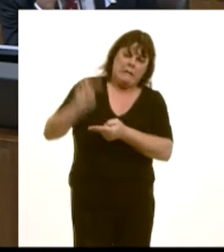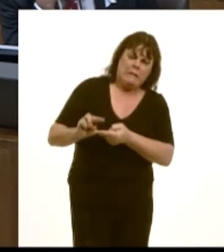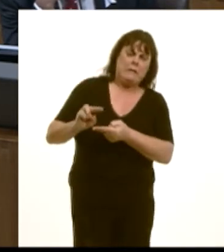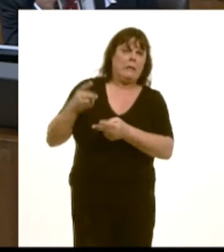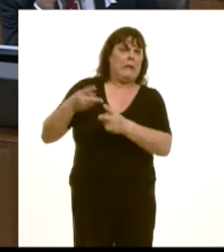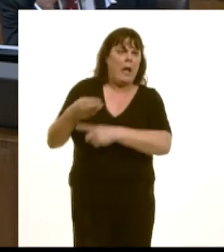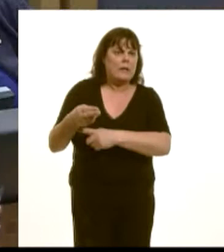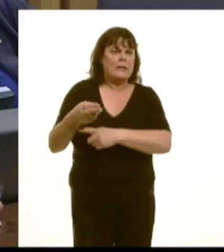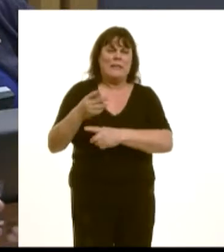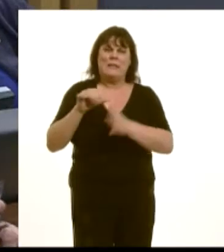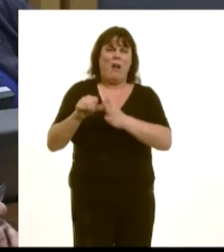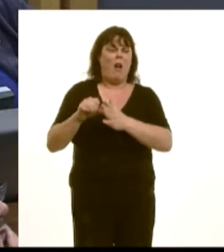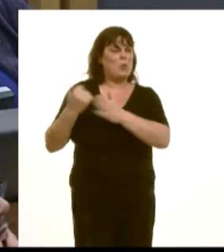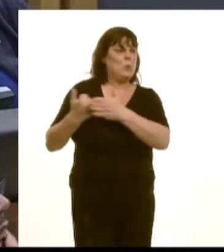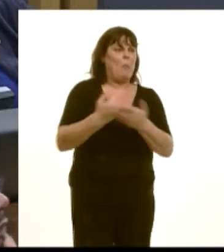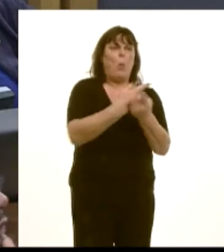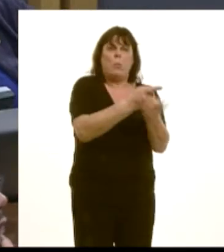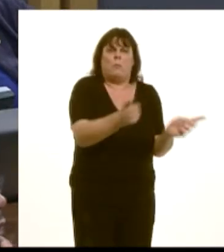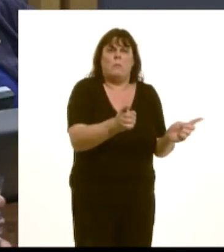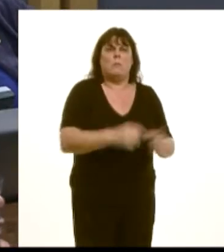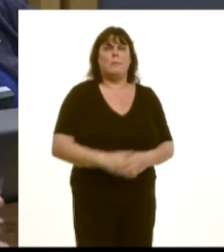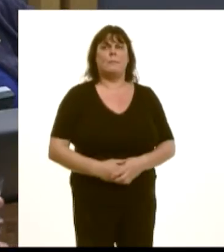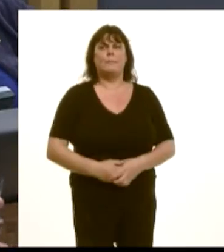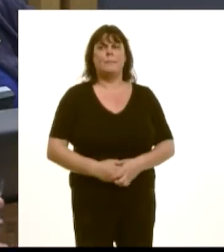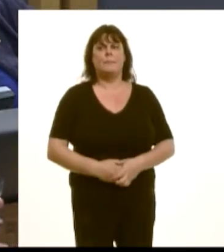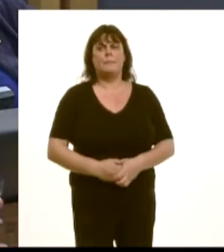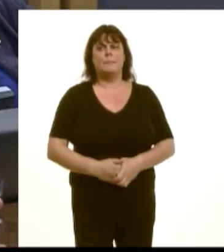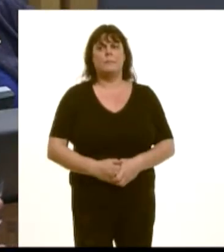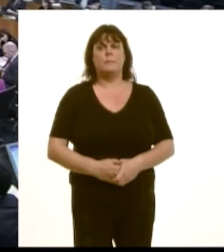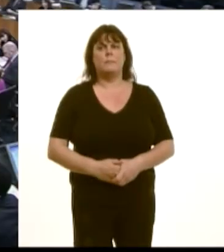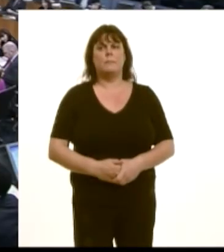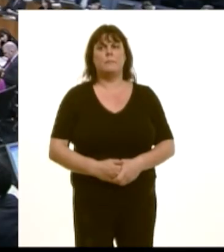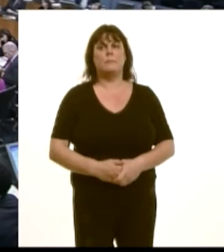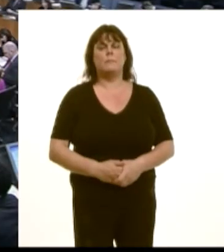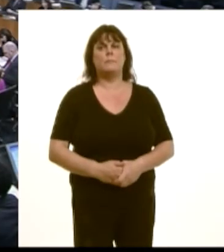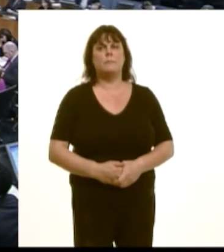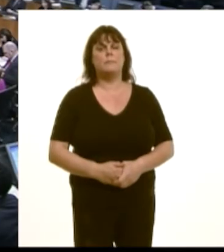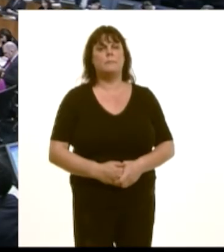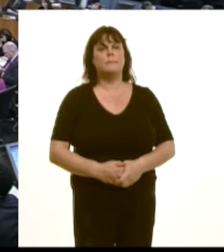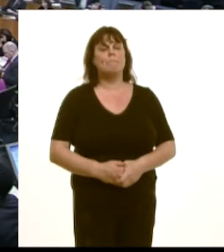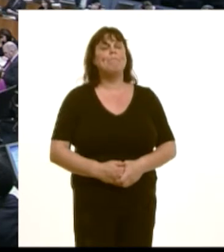who most need support get it. Janet Finch-Saunders: First Minister, last